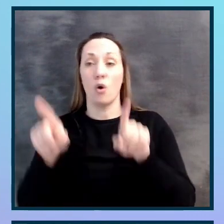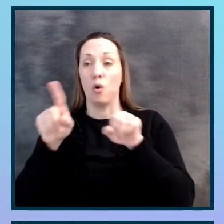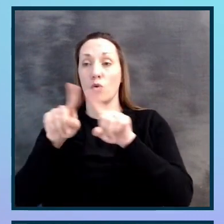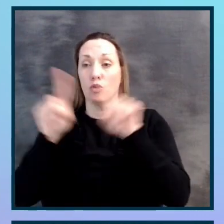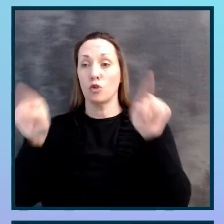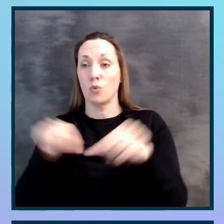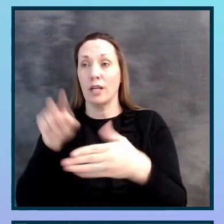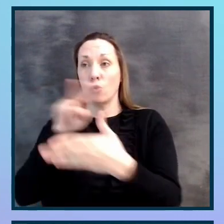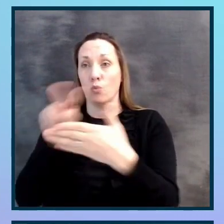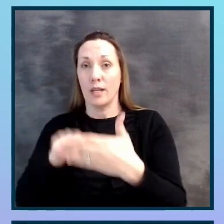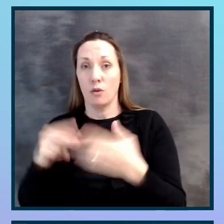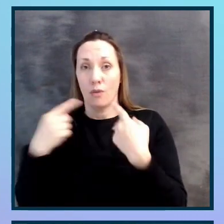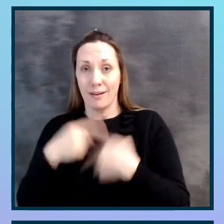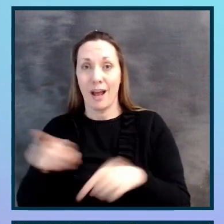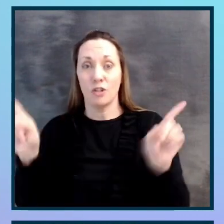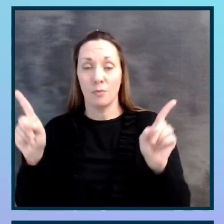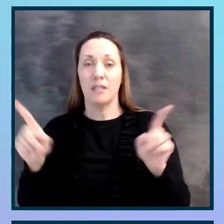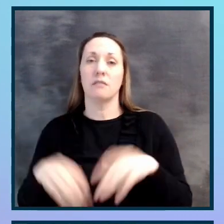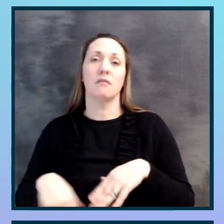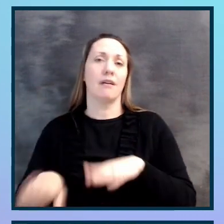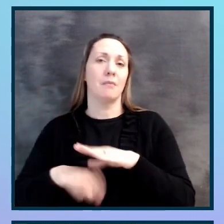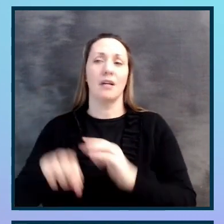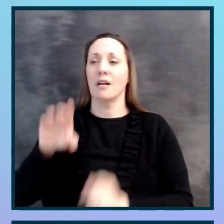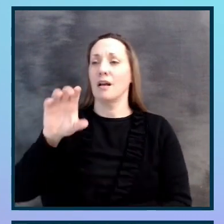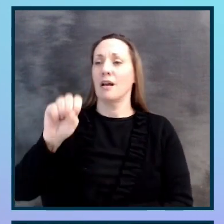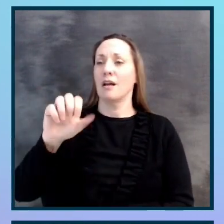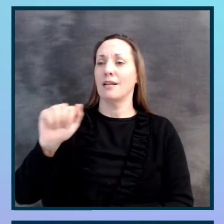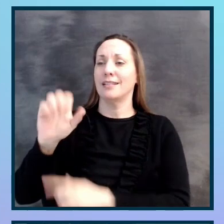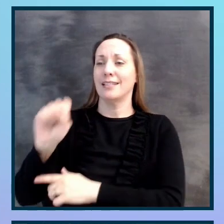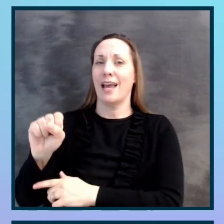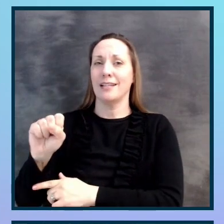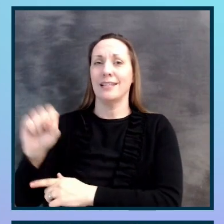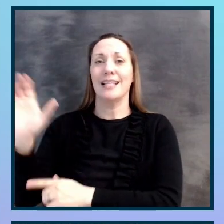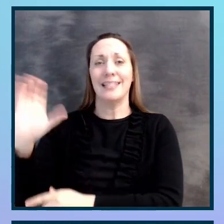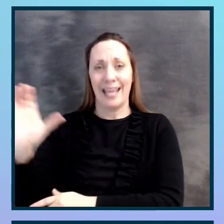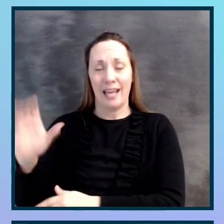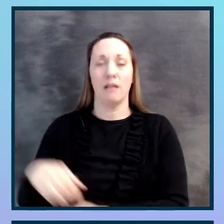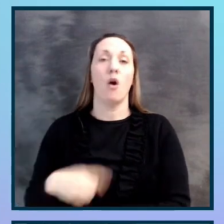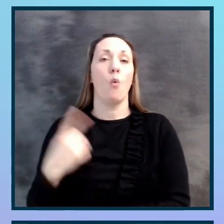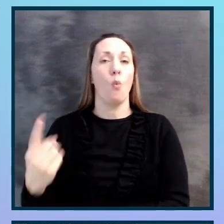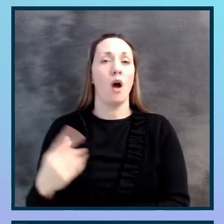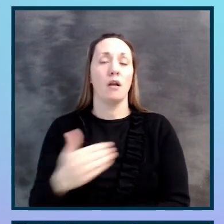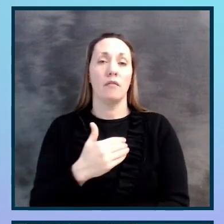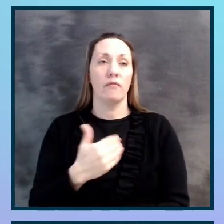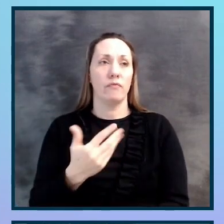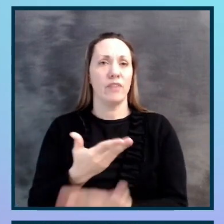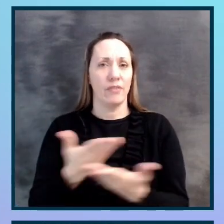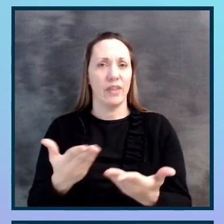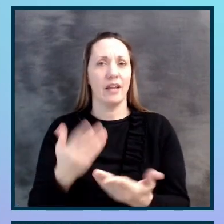And again, baseline minimum SAS-C. One of the areas the team really thought about was how to minimize announcements,